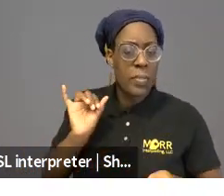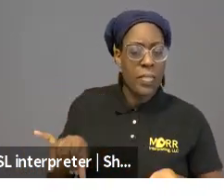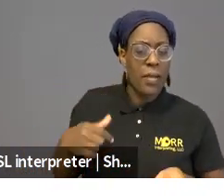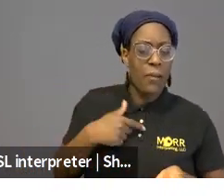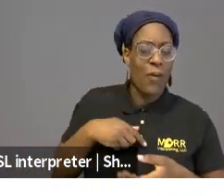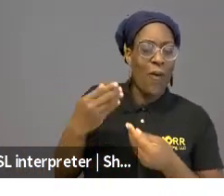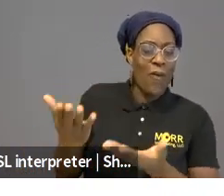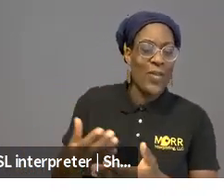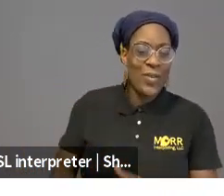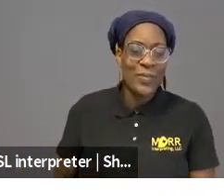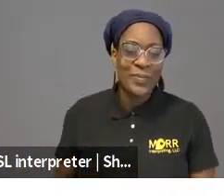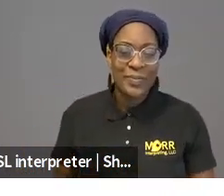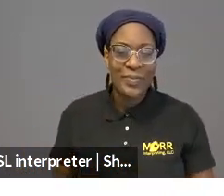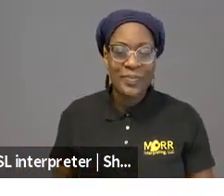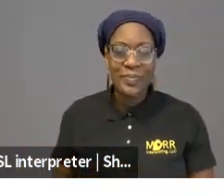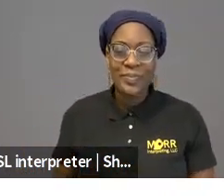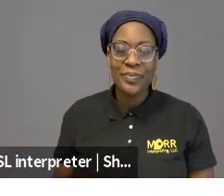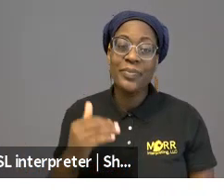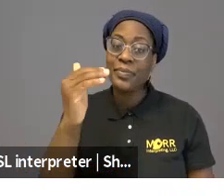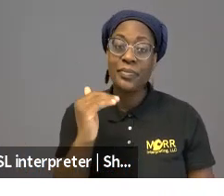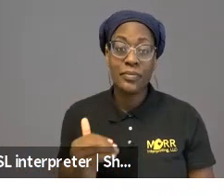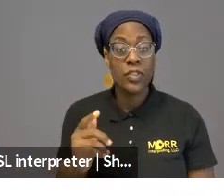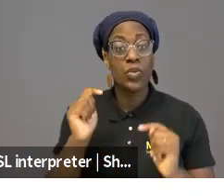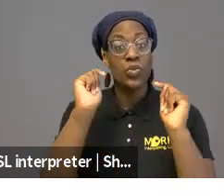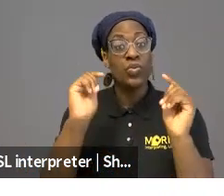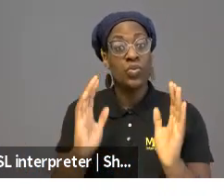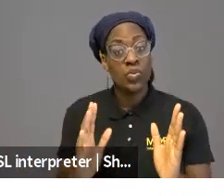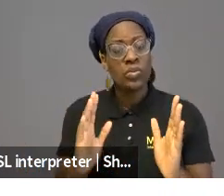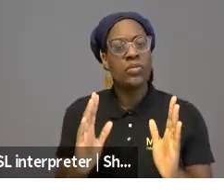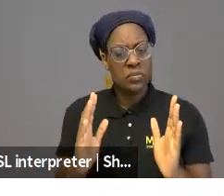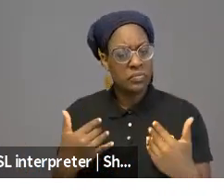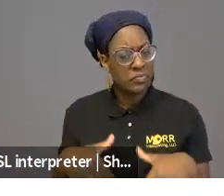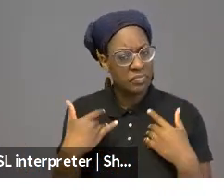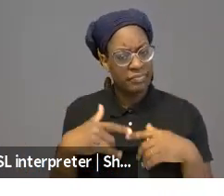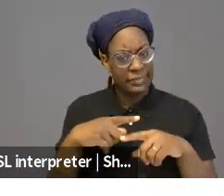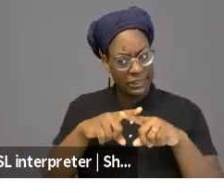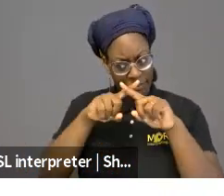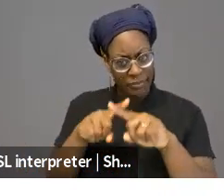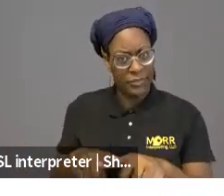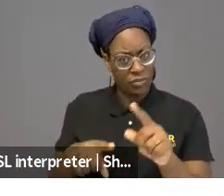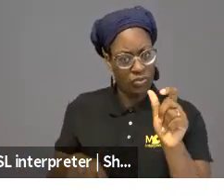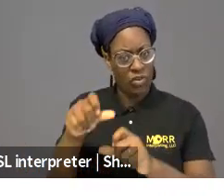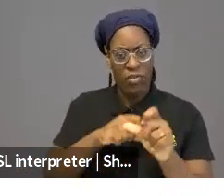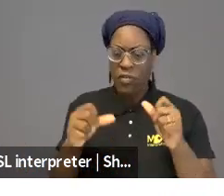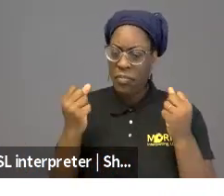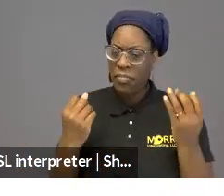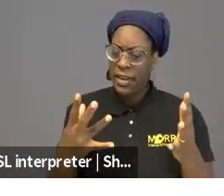So tutors depend on each other for various needs. Acknowledging and naming the ways